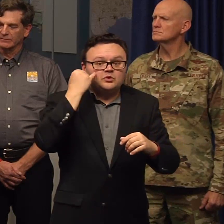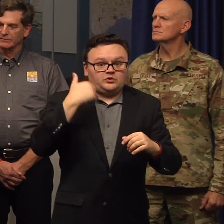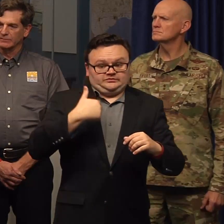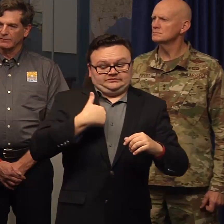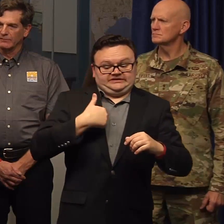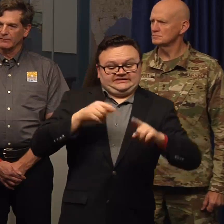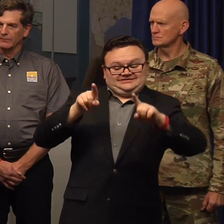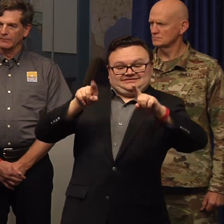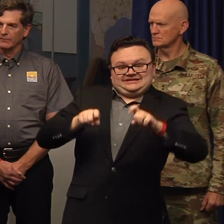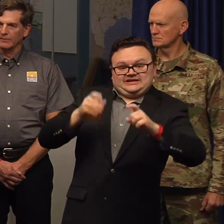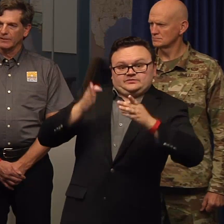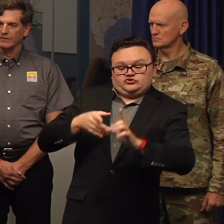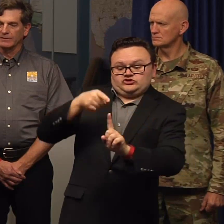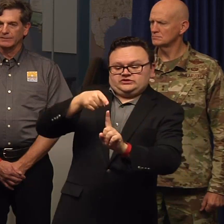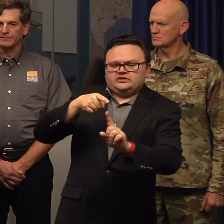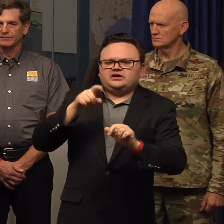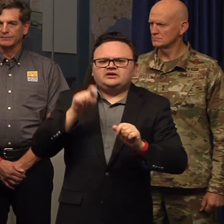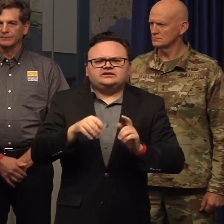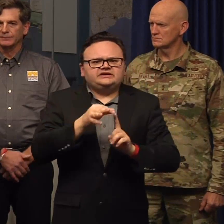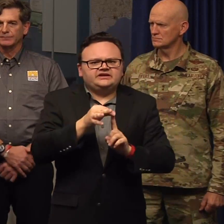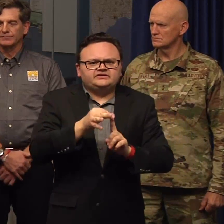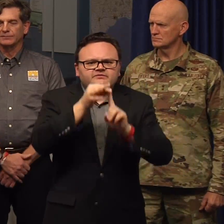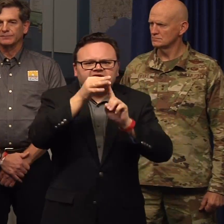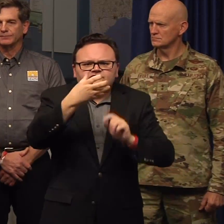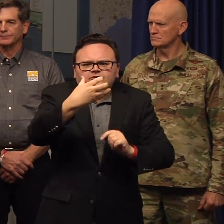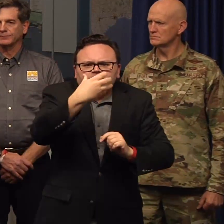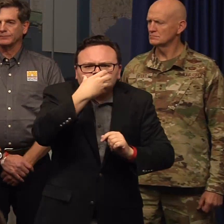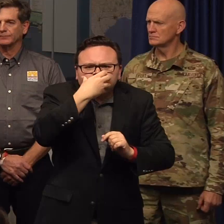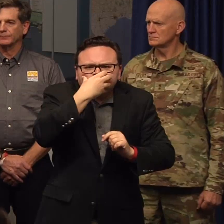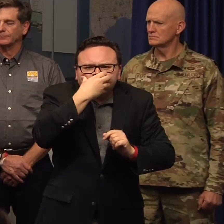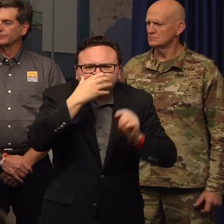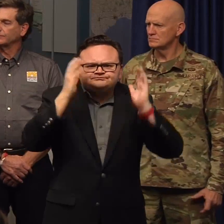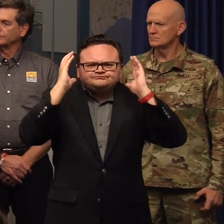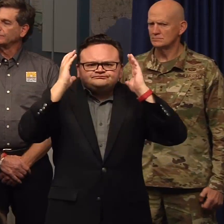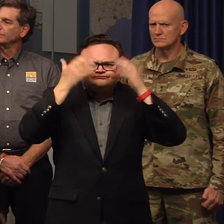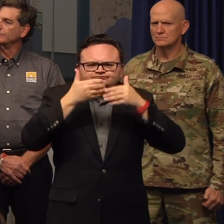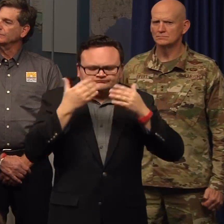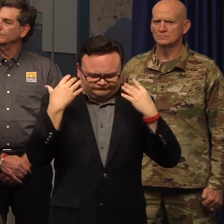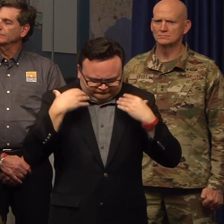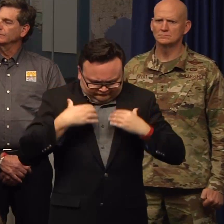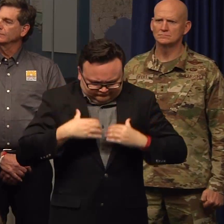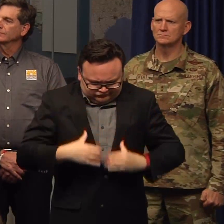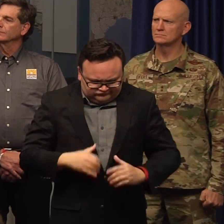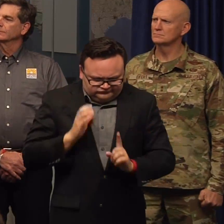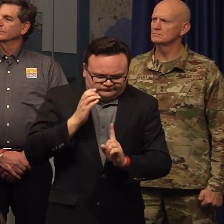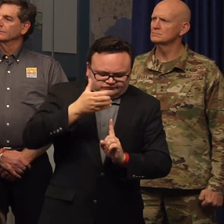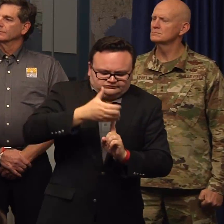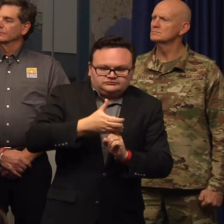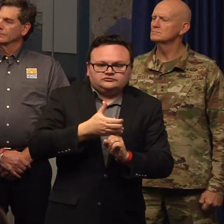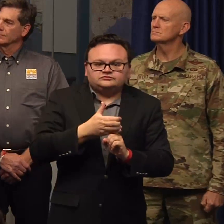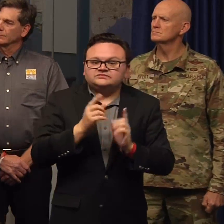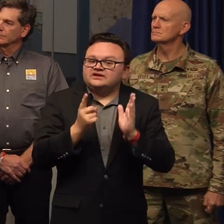WOULD BE THE ONE THING I WOULD SAYWOULD BE HELPFUL , THAT AND PPE FOR THE HEALTHCARE WORKERS, WHEN YOU'RE DOING THE TESTING YOU GOT TO BE IN THIS SPECIAL